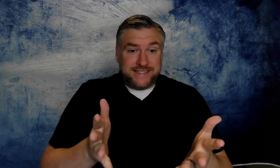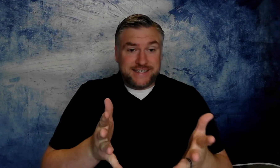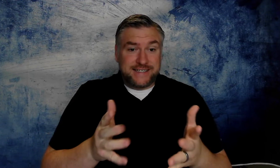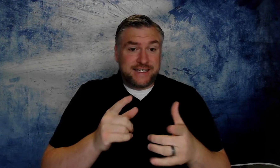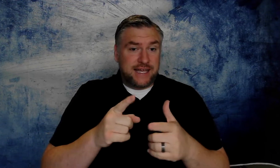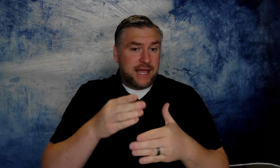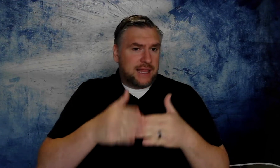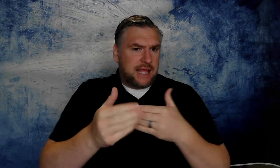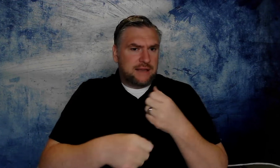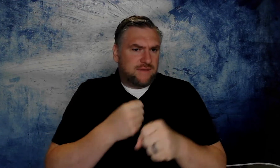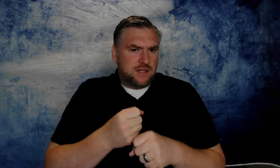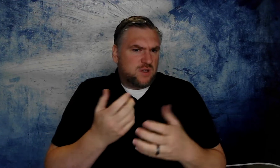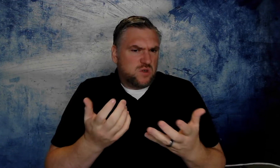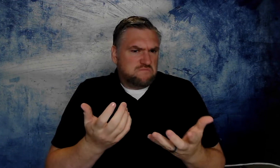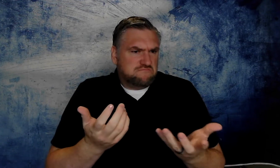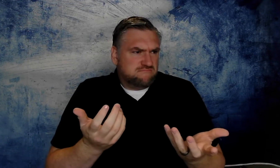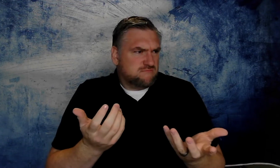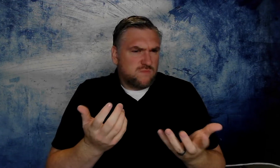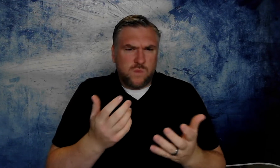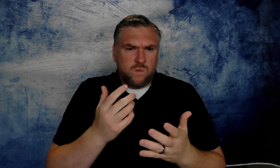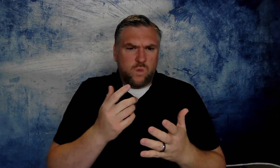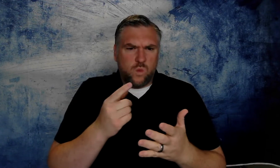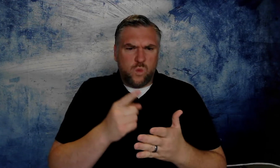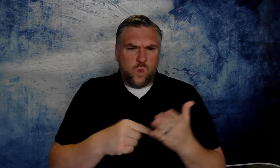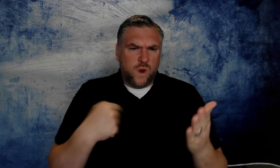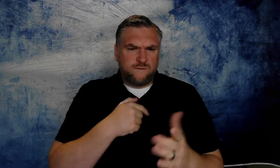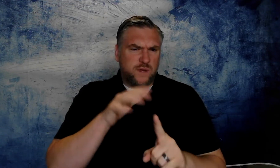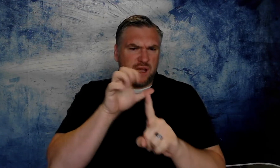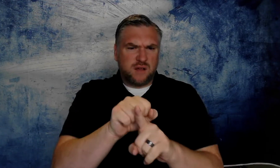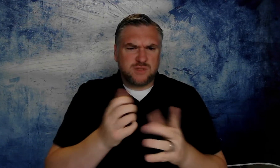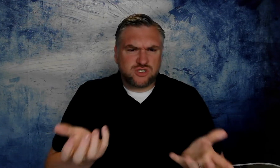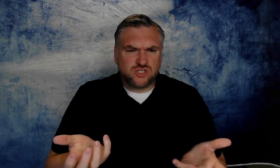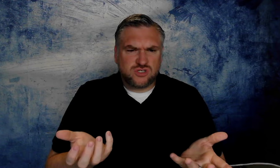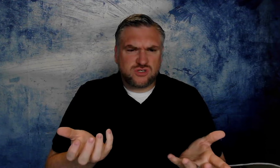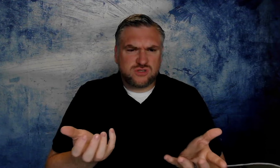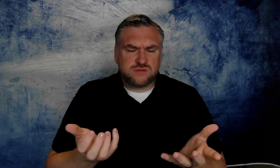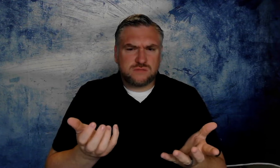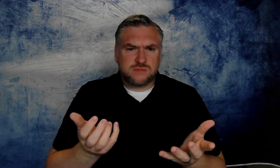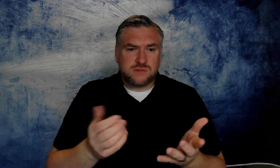and we complete things, and we get to the end of the year, and what have we accomplished?